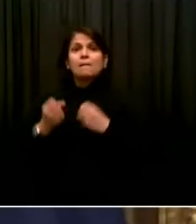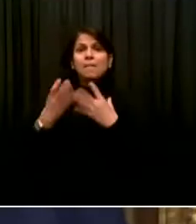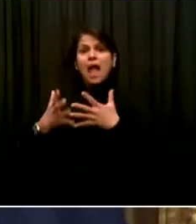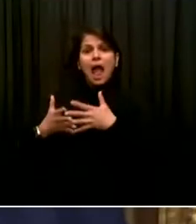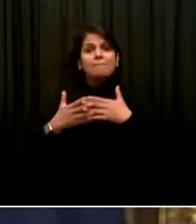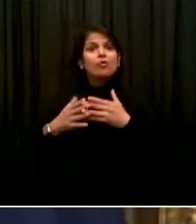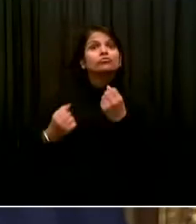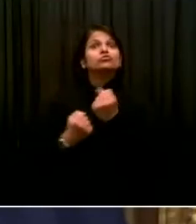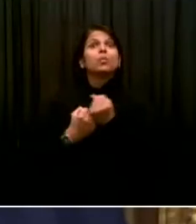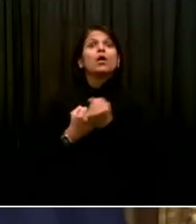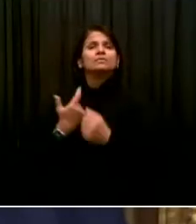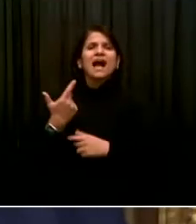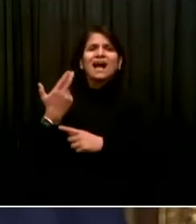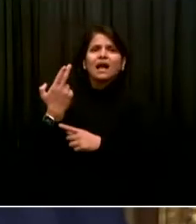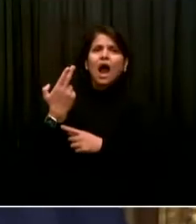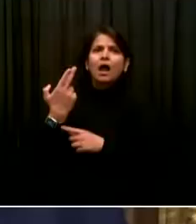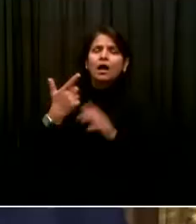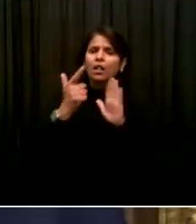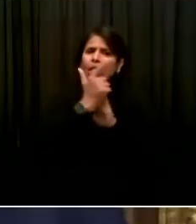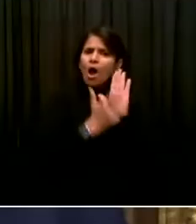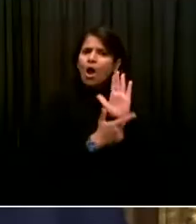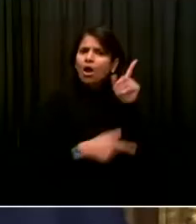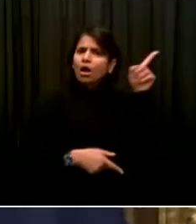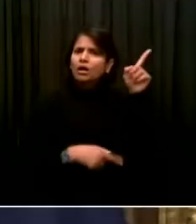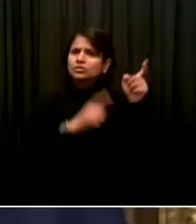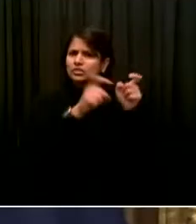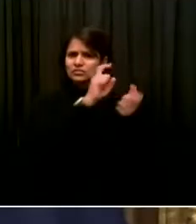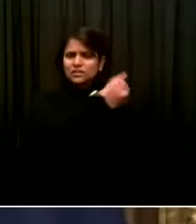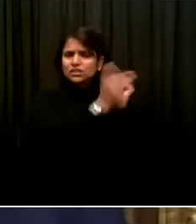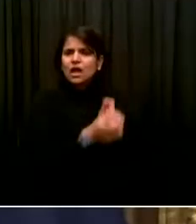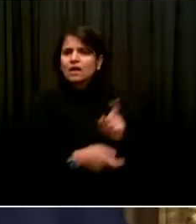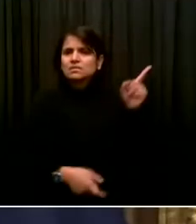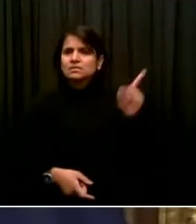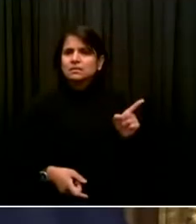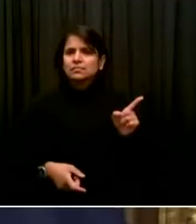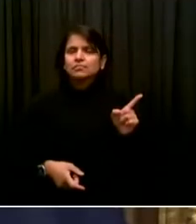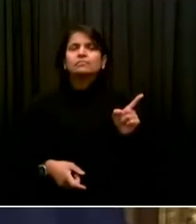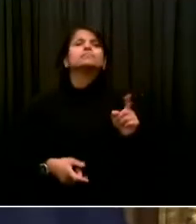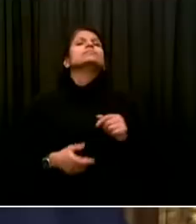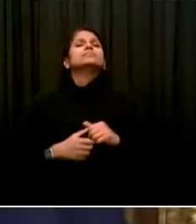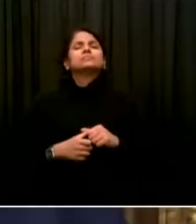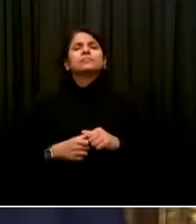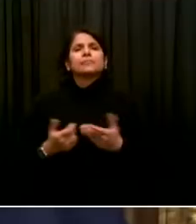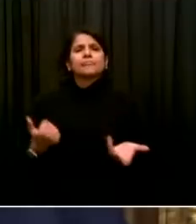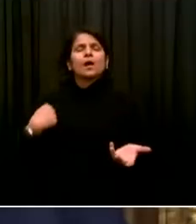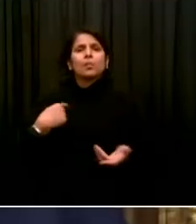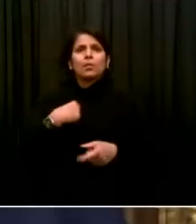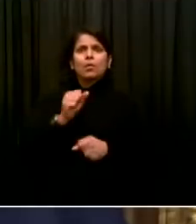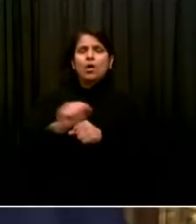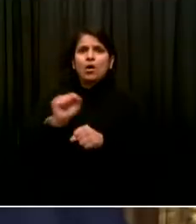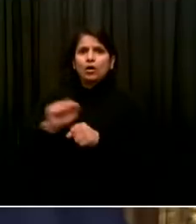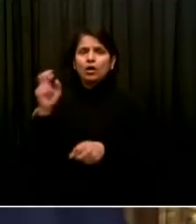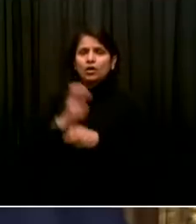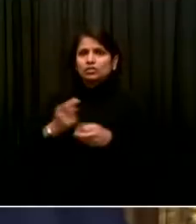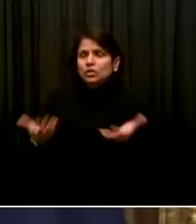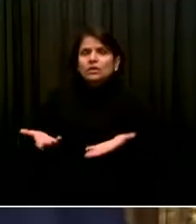SUPPORTED BY AN OVERWHELMING MAJORITY OF AMERICANS. IN ADDITION TO ENHANCING PARTNERSHIPS